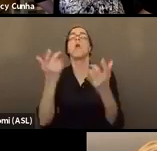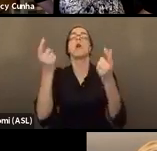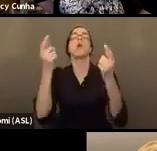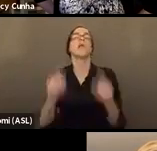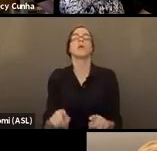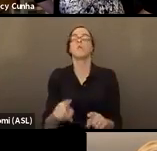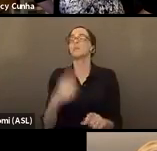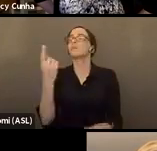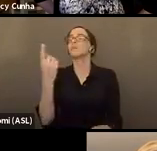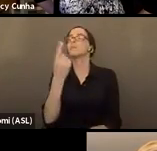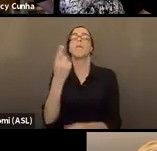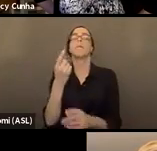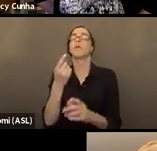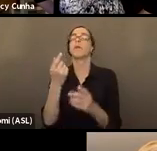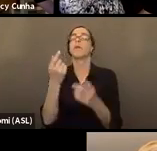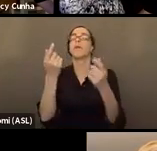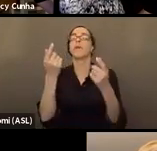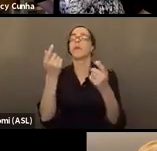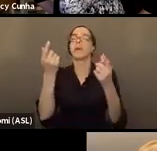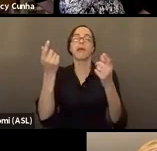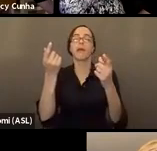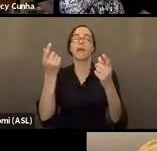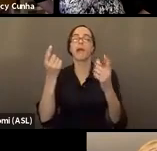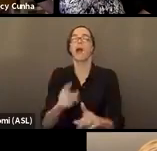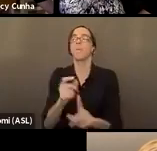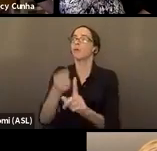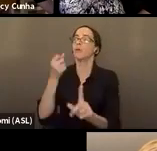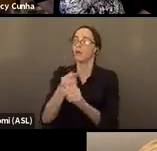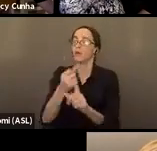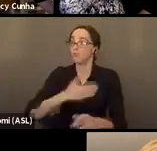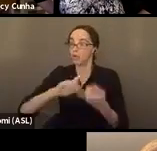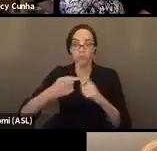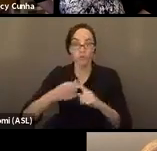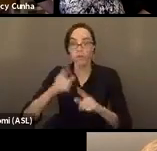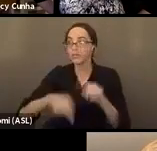at least you have paratransit as a backup to be able to get you get you to where you need to go